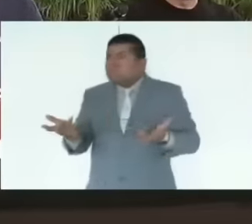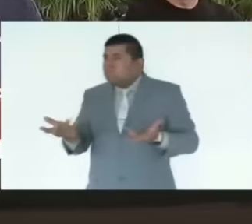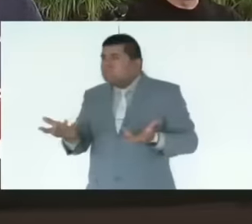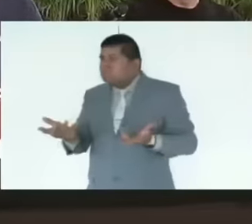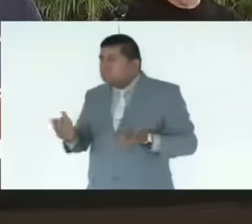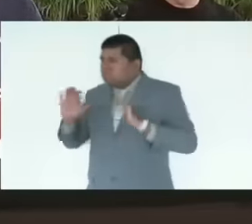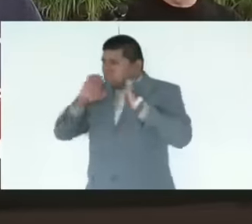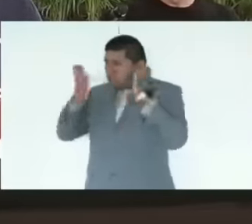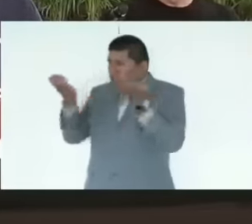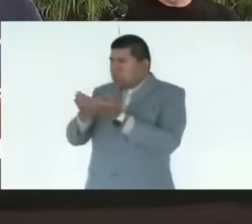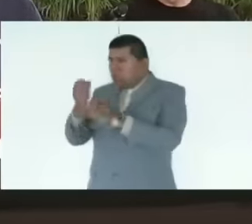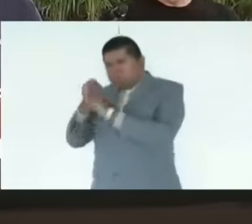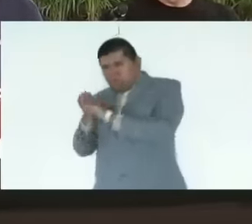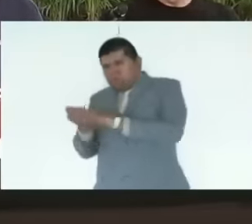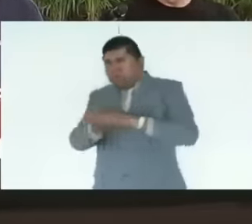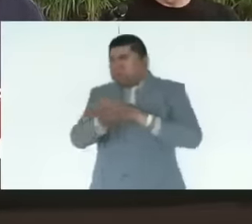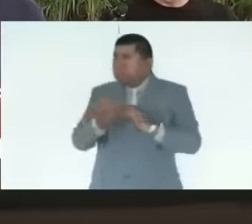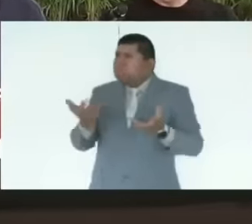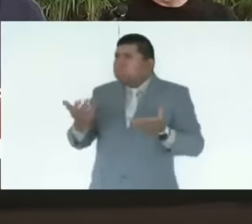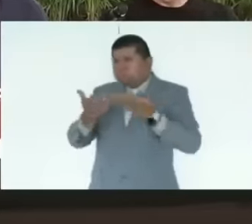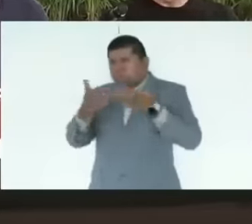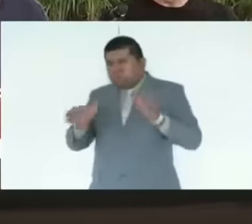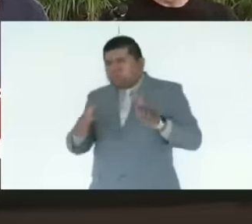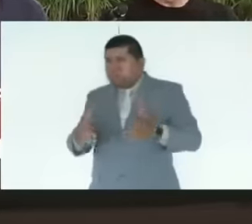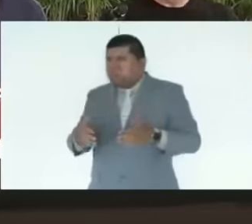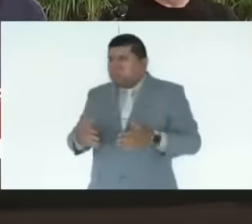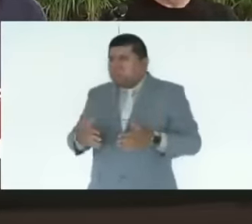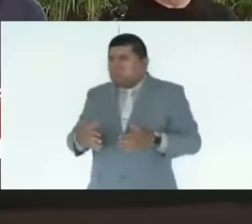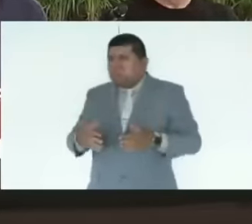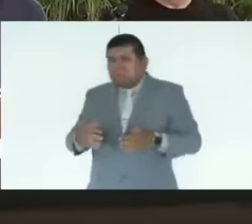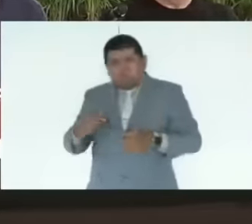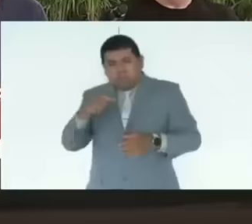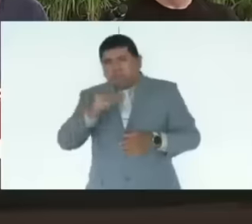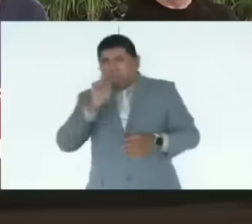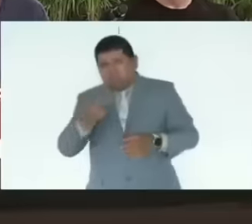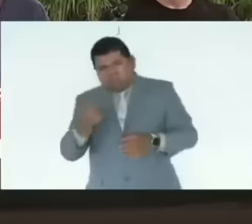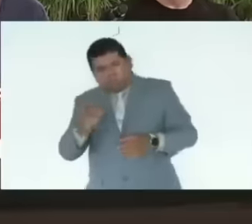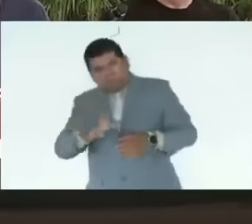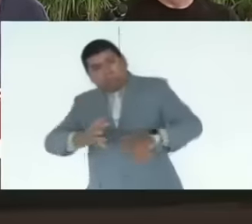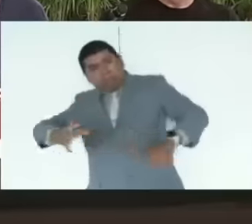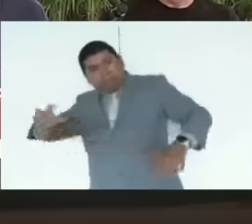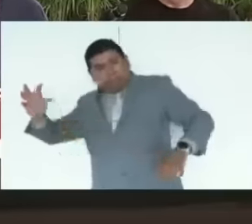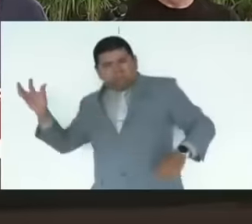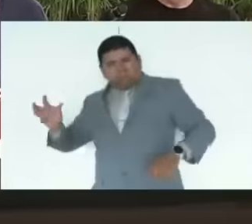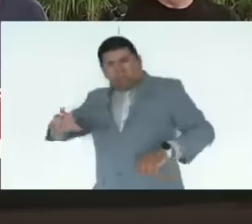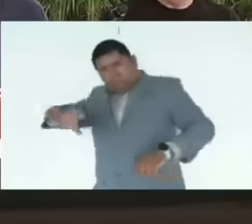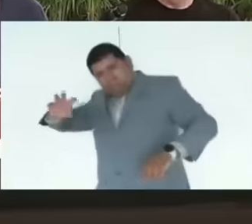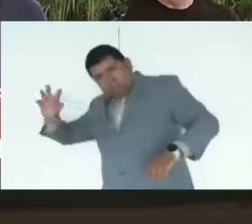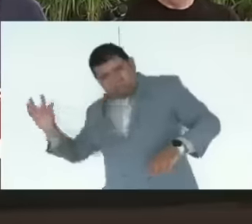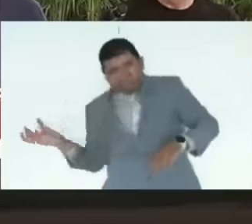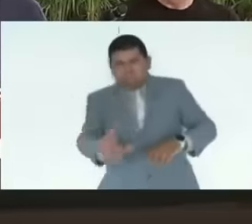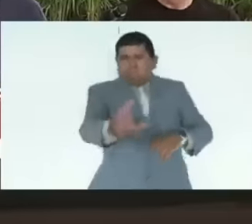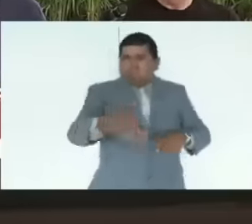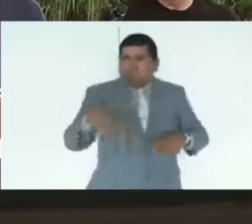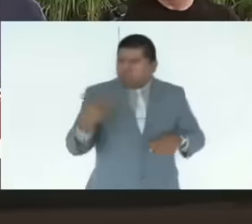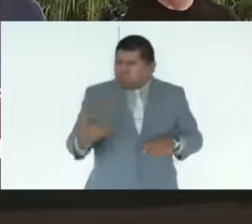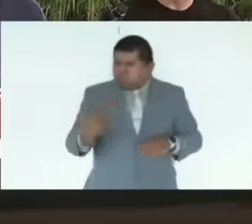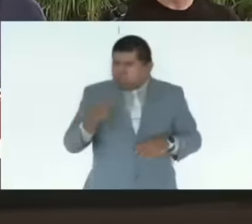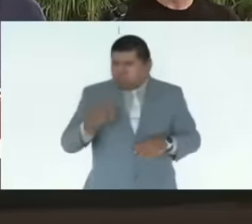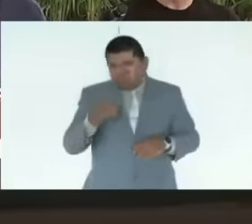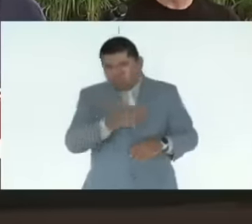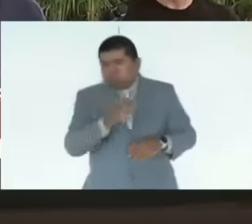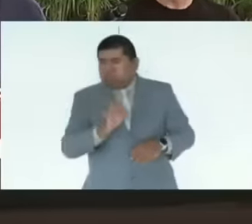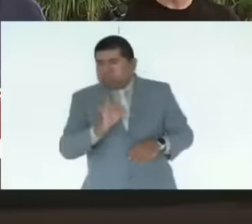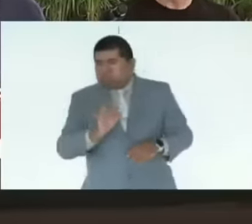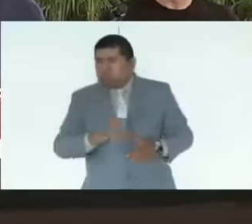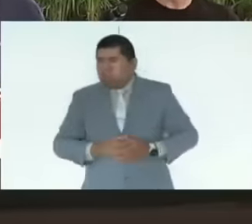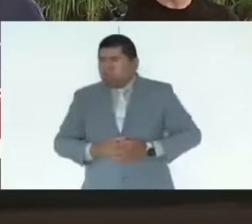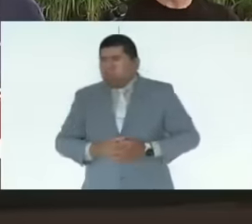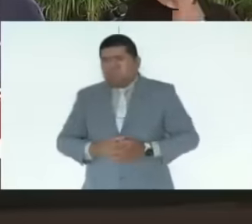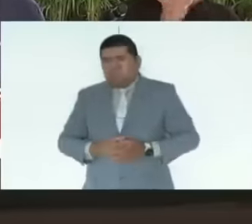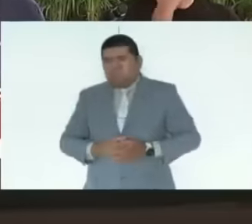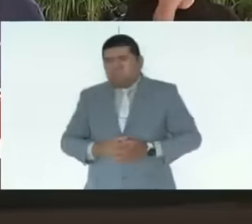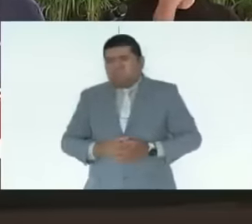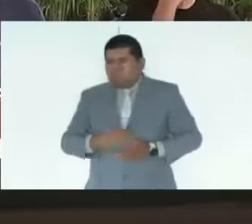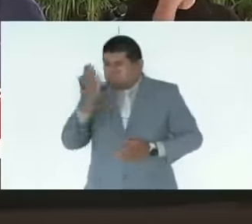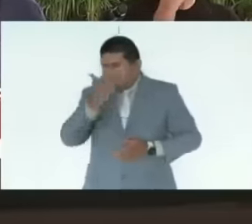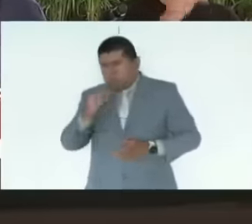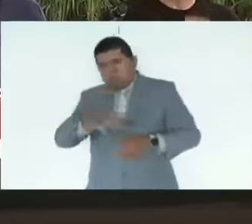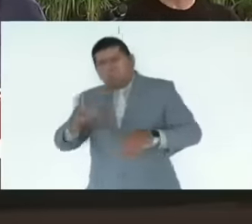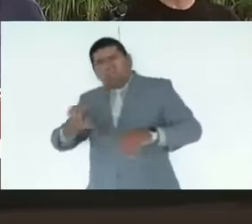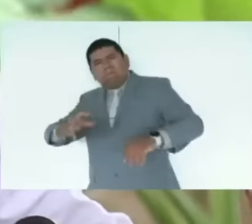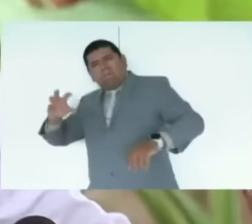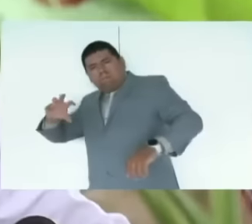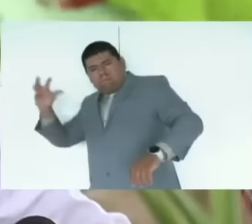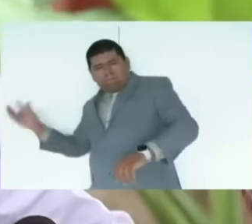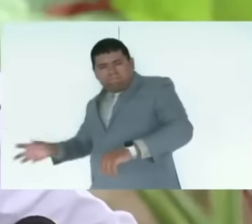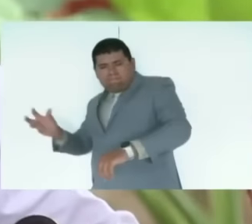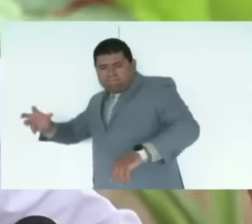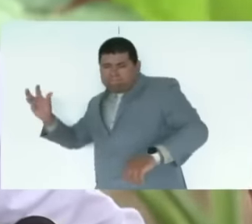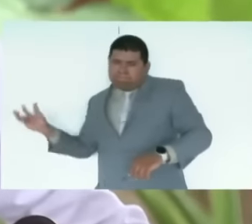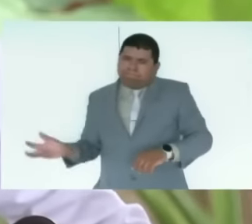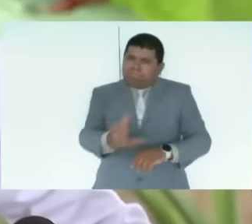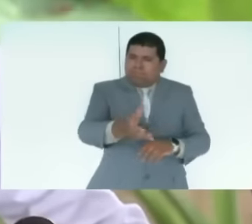baseball stadium and she throws a fastball very well of more than 100 miles, the corkscrew and a cut act and